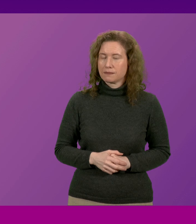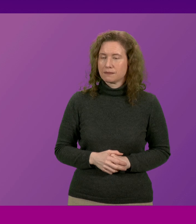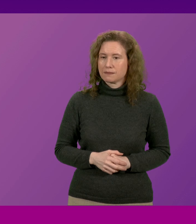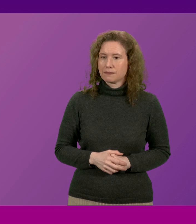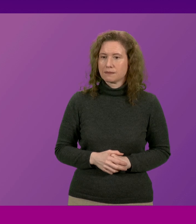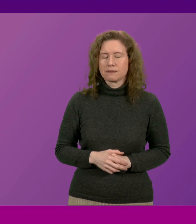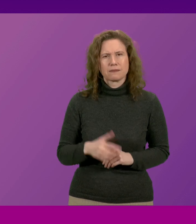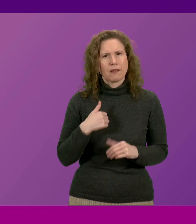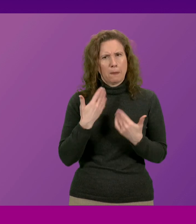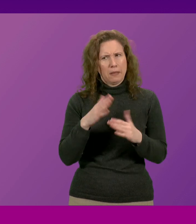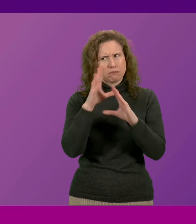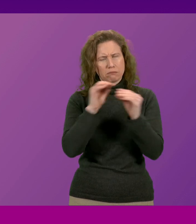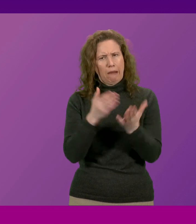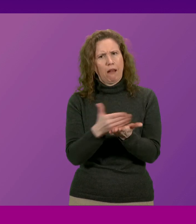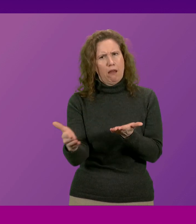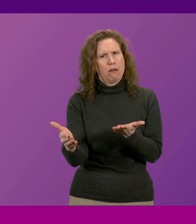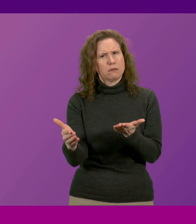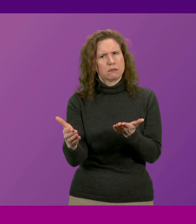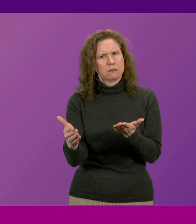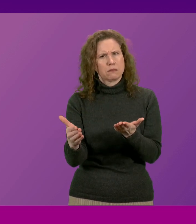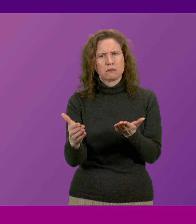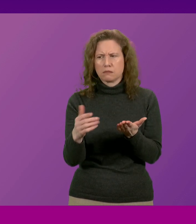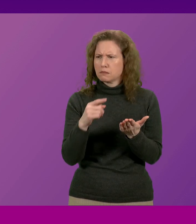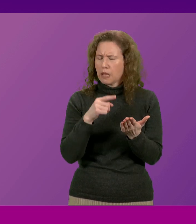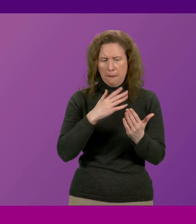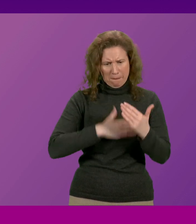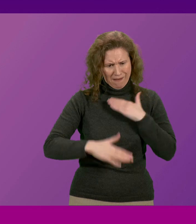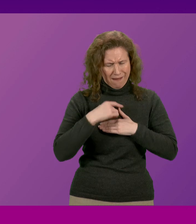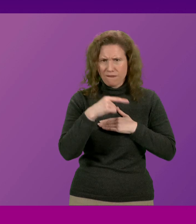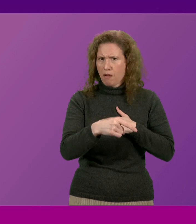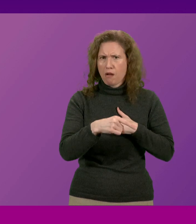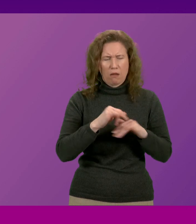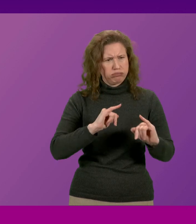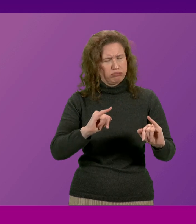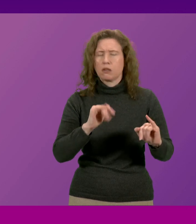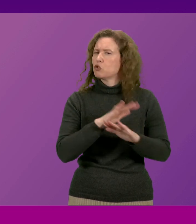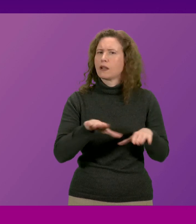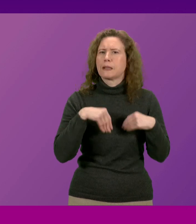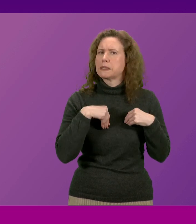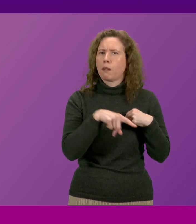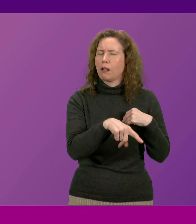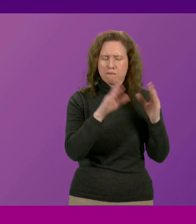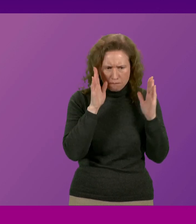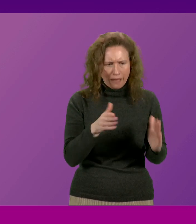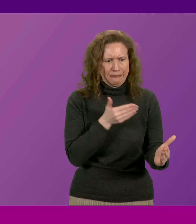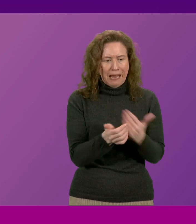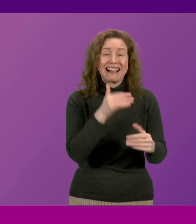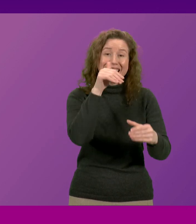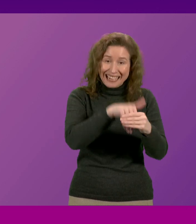I have made it clear that unacceptable behaviour in our schools must be tackled in our schools. We have provided